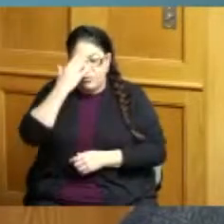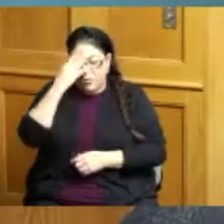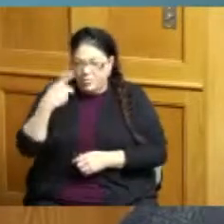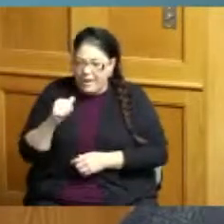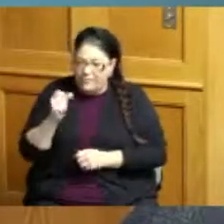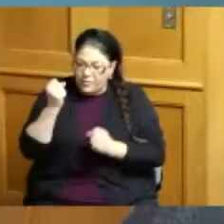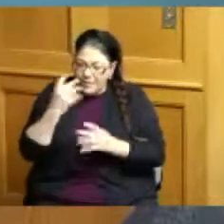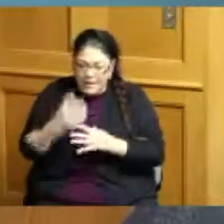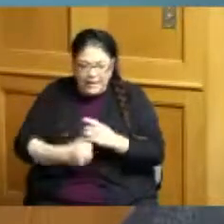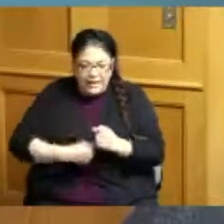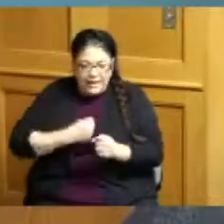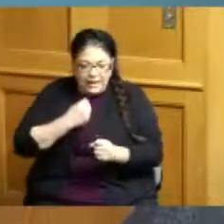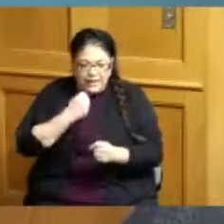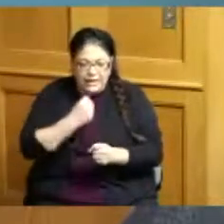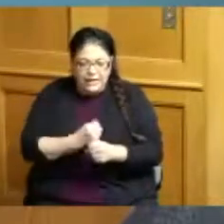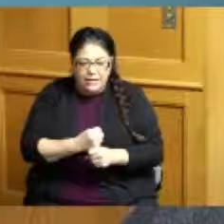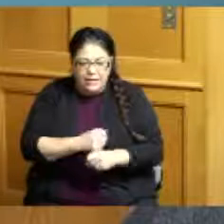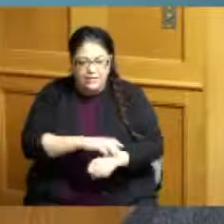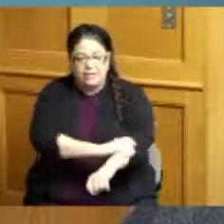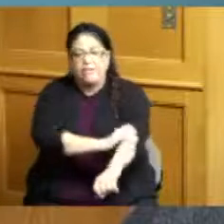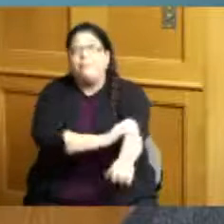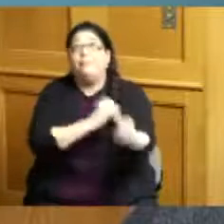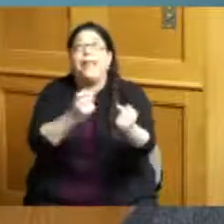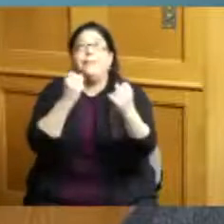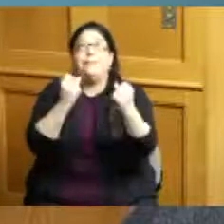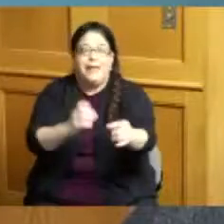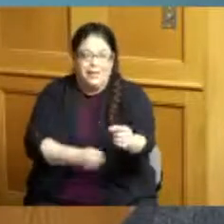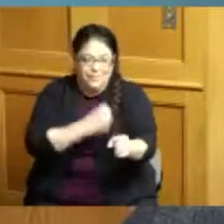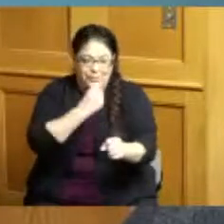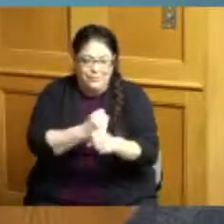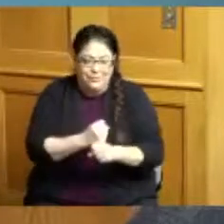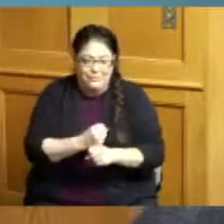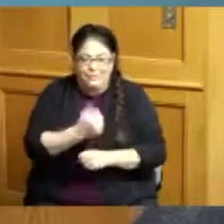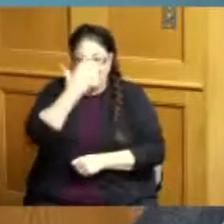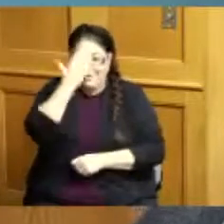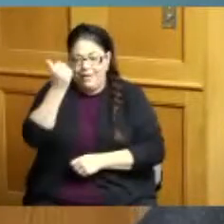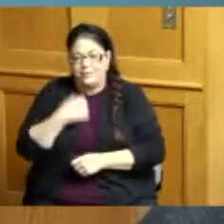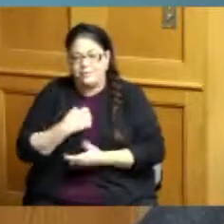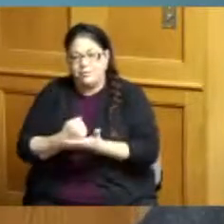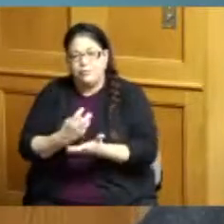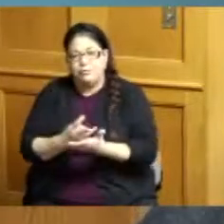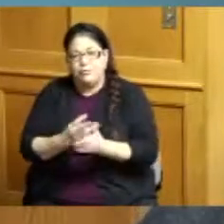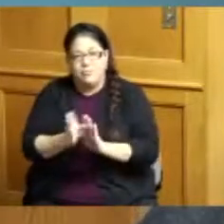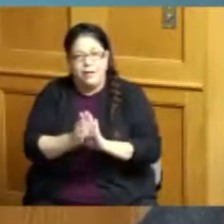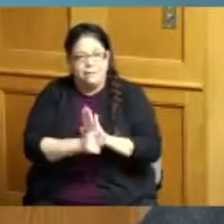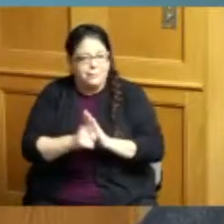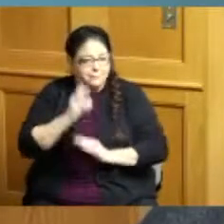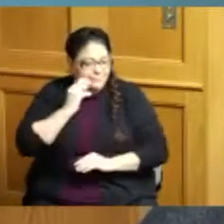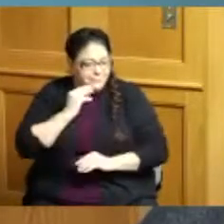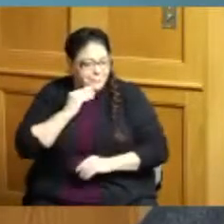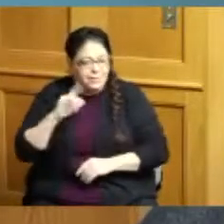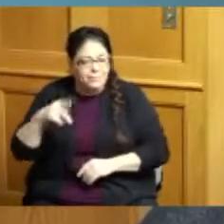I've known Pat for many many years because of my social work background Pat said he would be